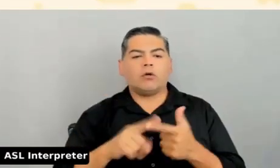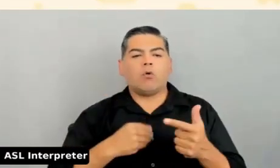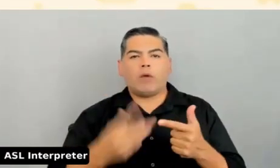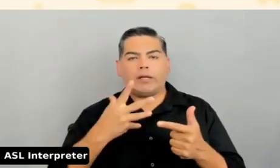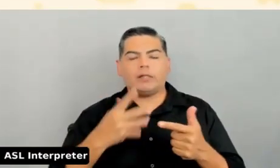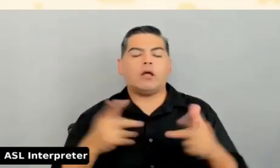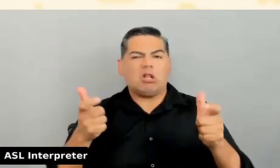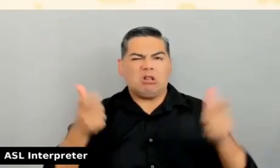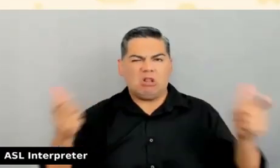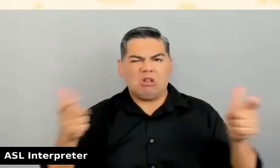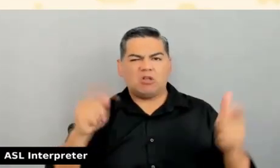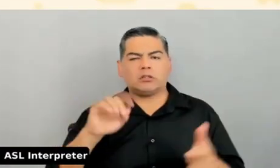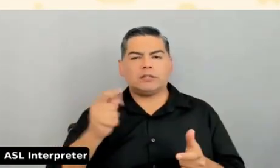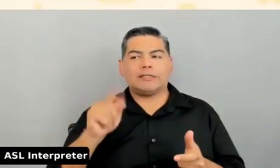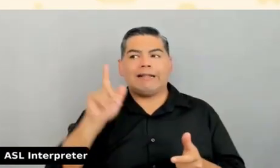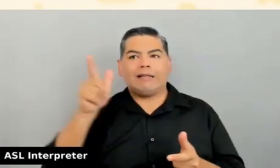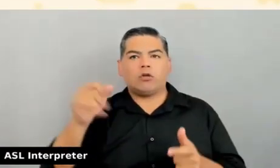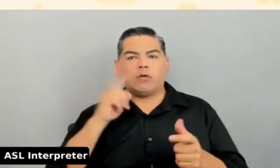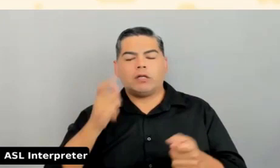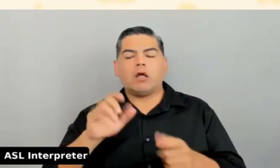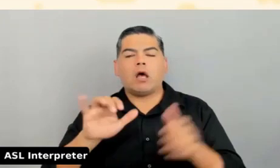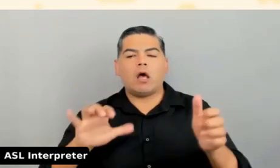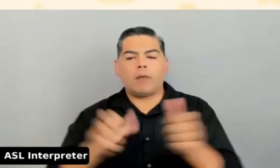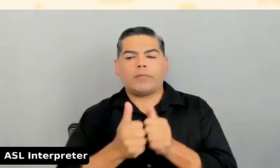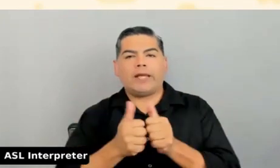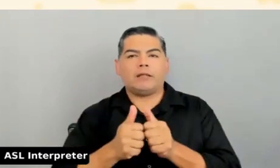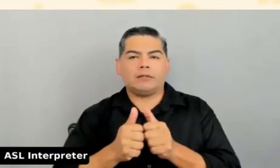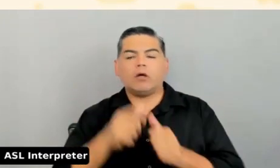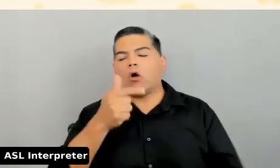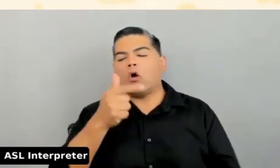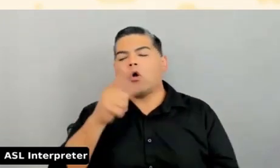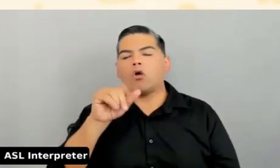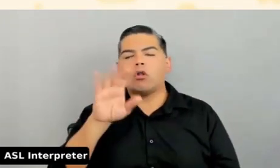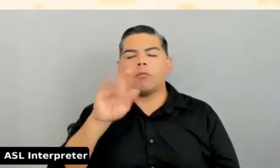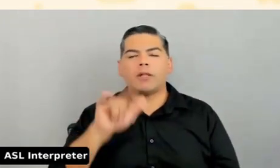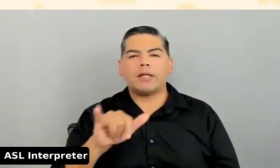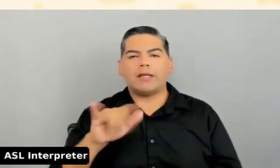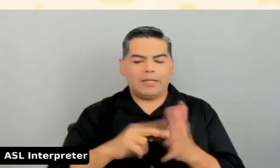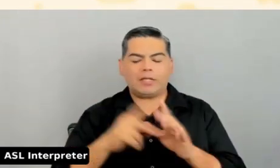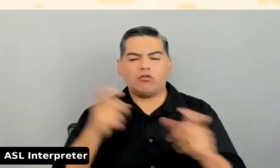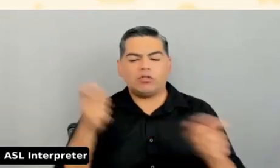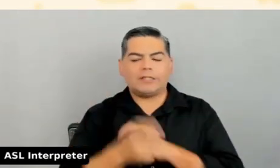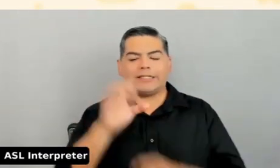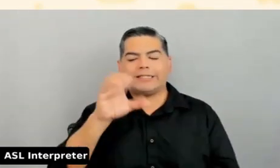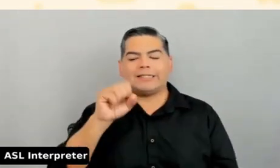this allows you to later update that large text globally by just changing the CSS and not having to go into each